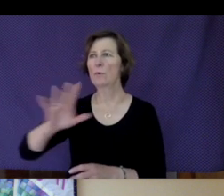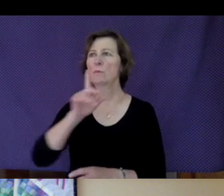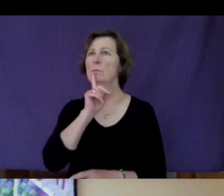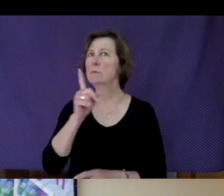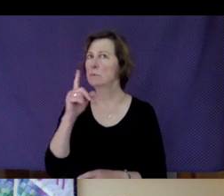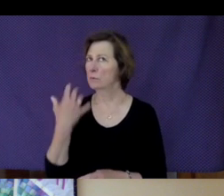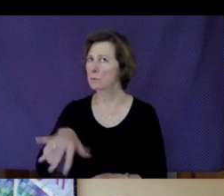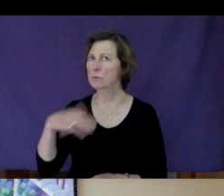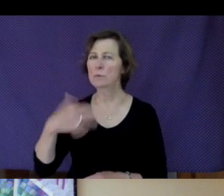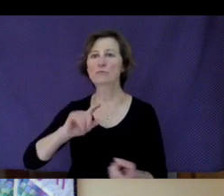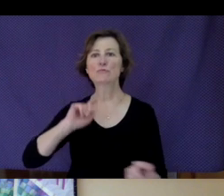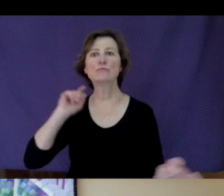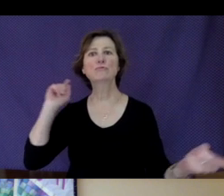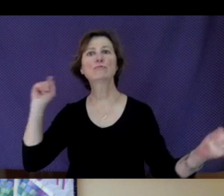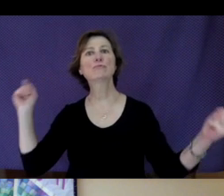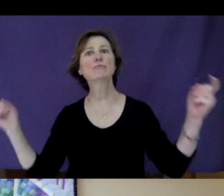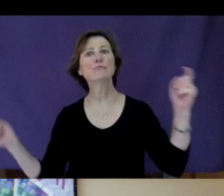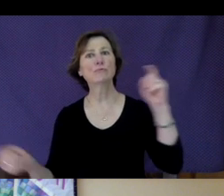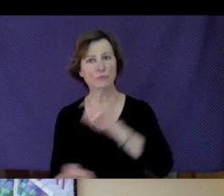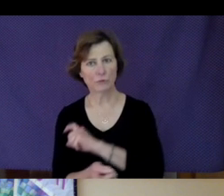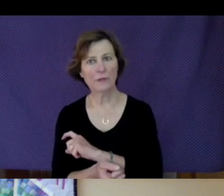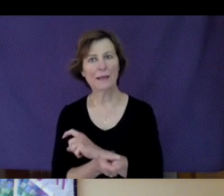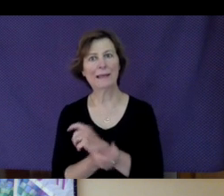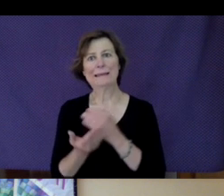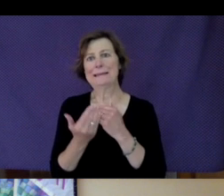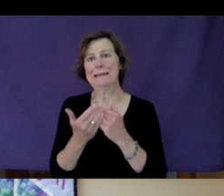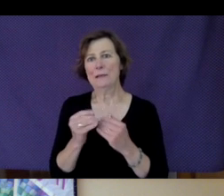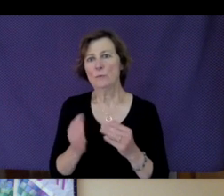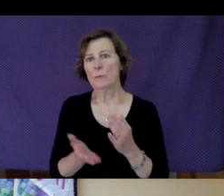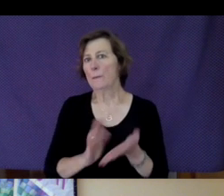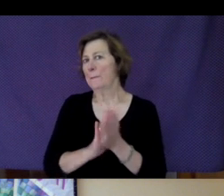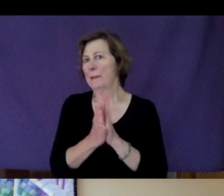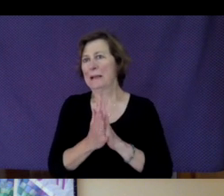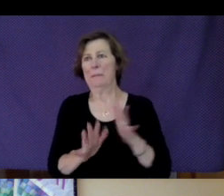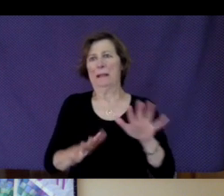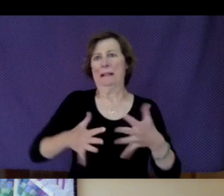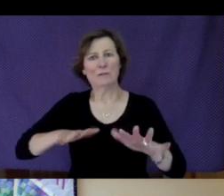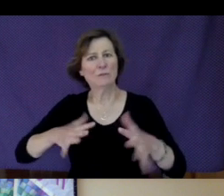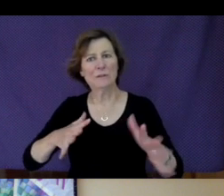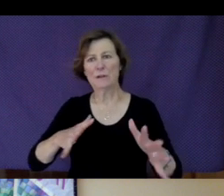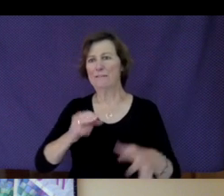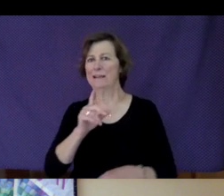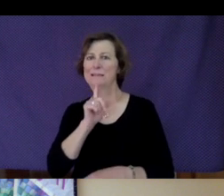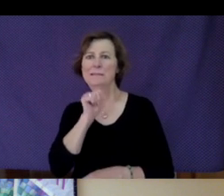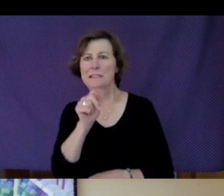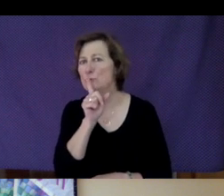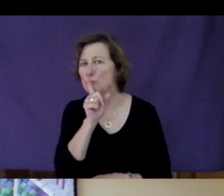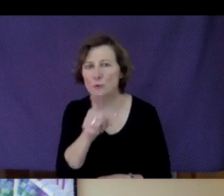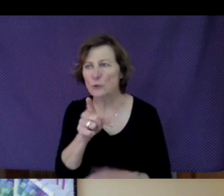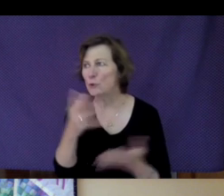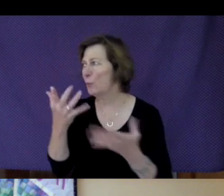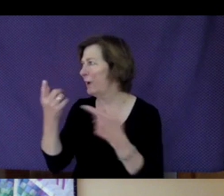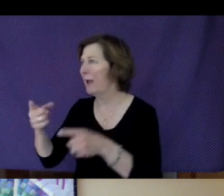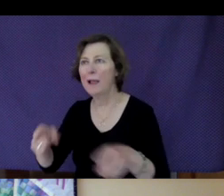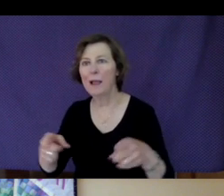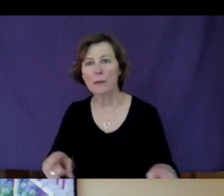It's easy to become disconcerted and unsure of what is happening What the future holds?